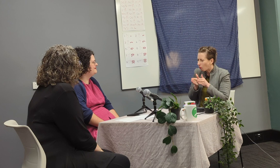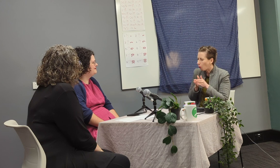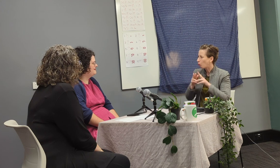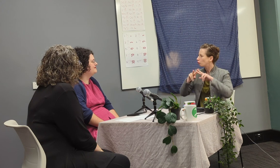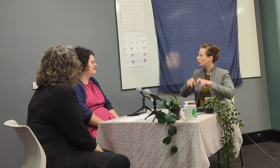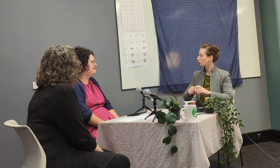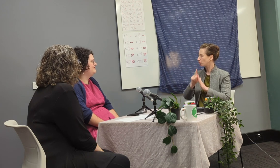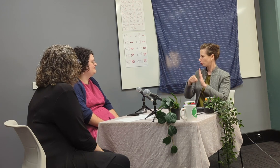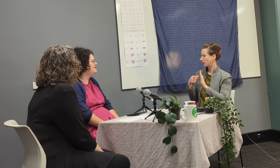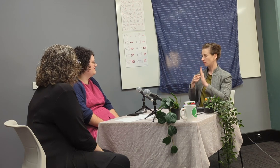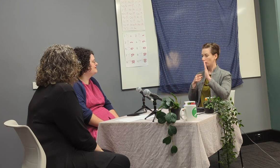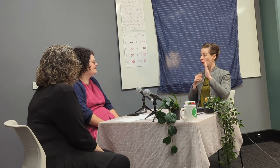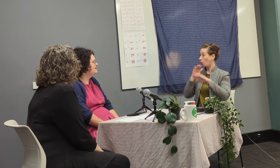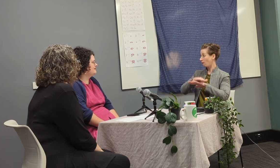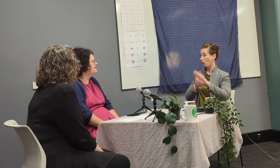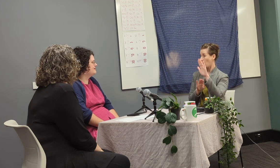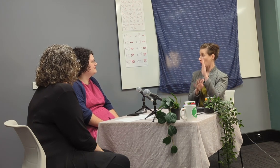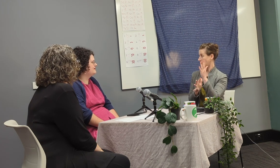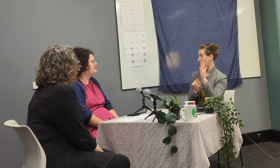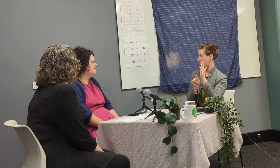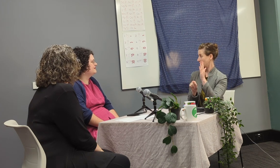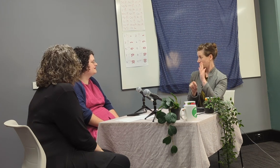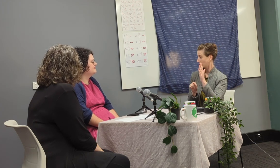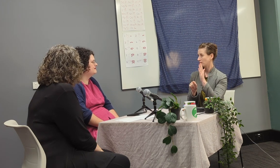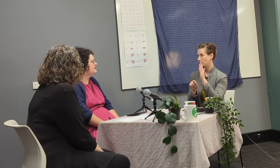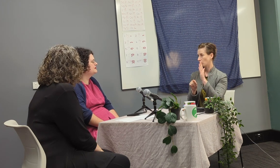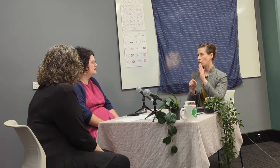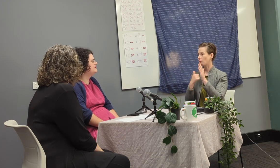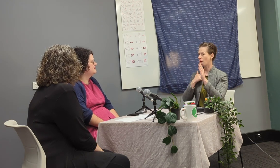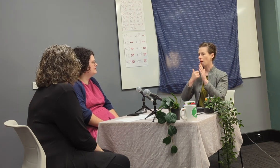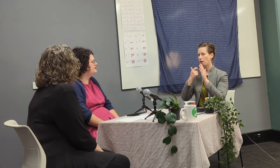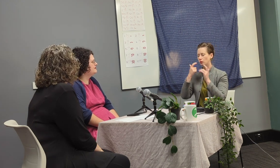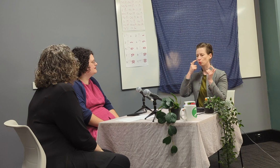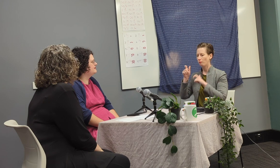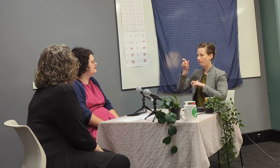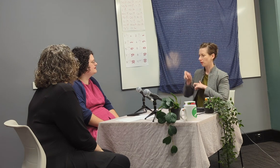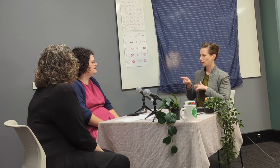I did a small research project, and that was about Auslan.